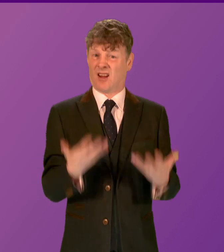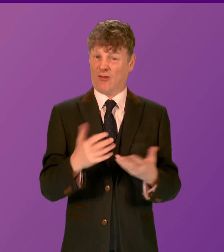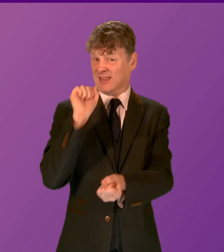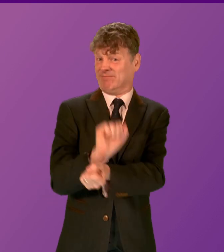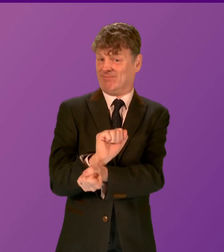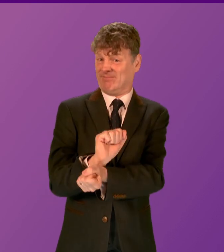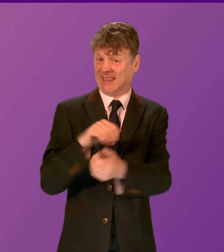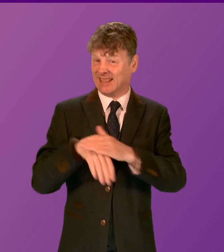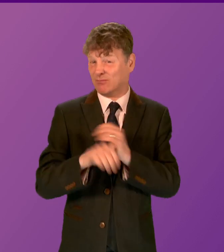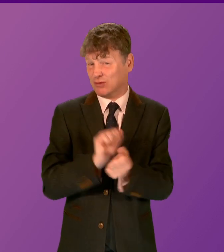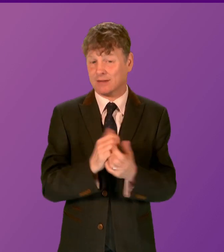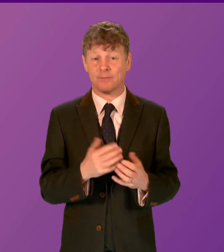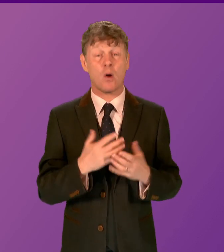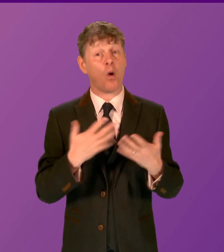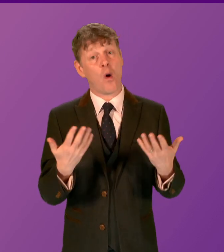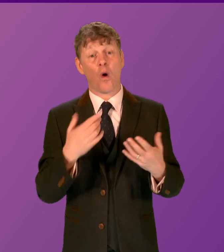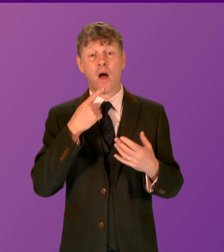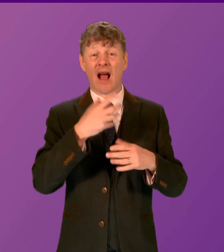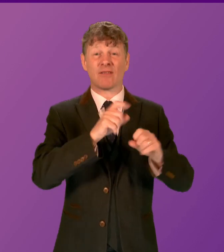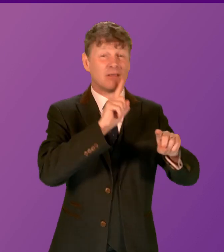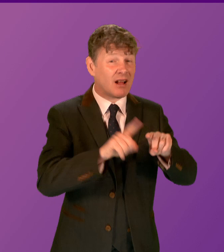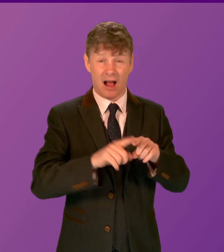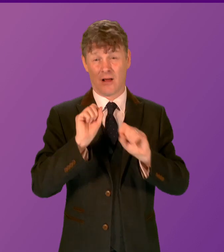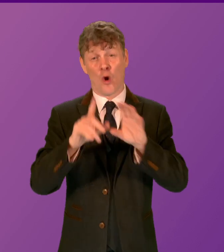There is also Glasgow’s Hemat Gryffe Women’s Aid and Glasgow East Women’s Aid, which